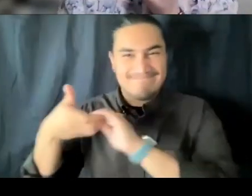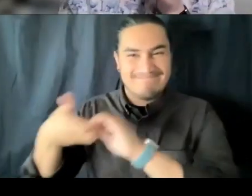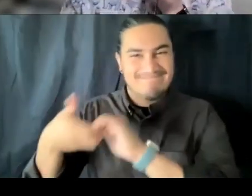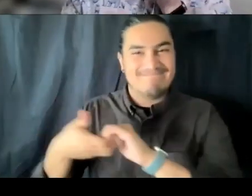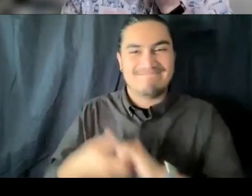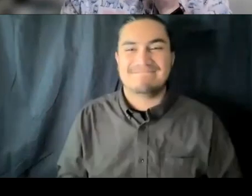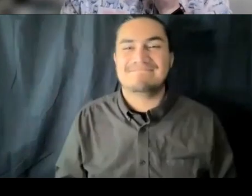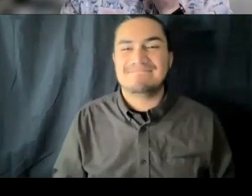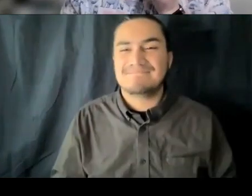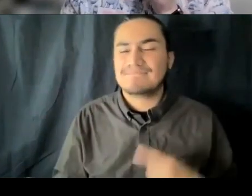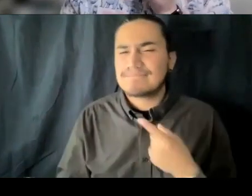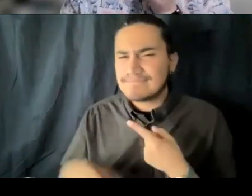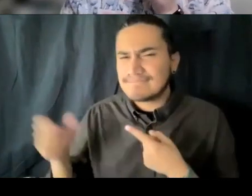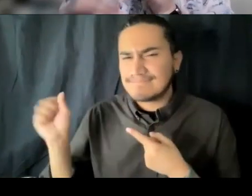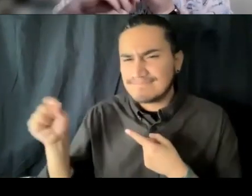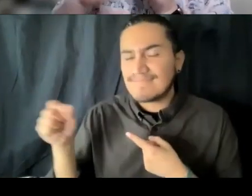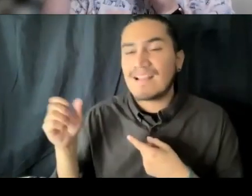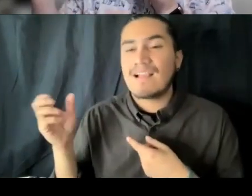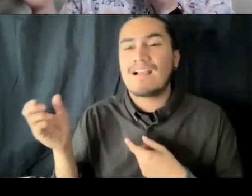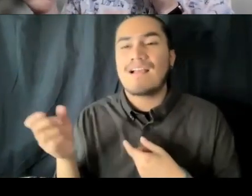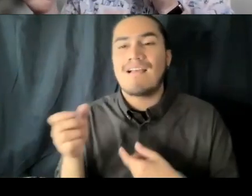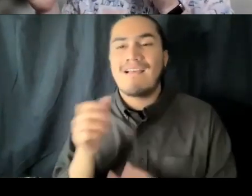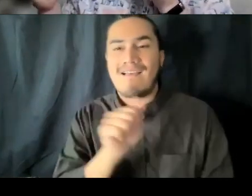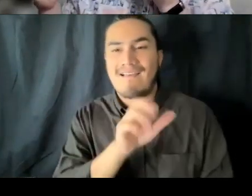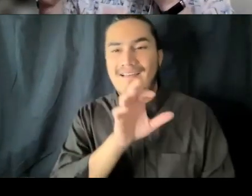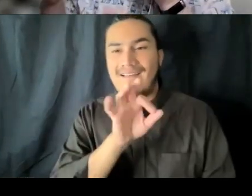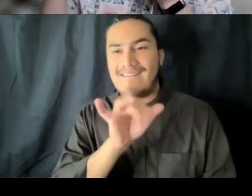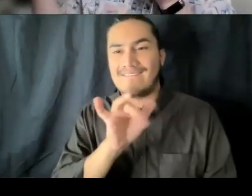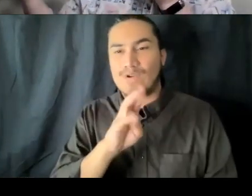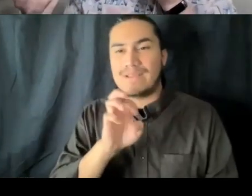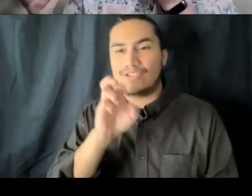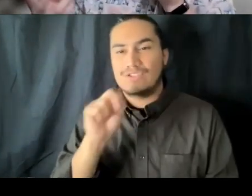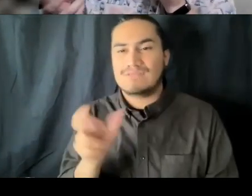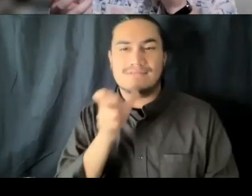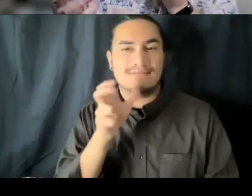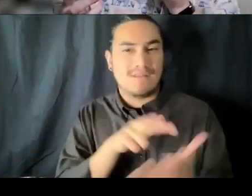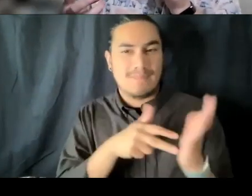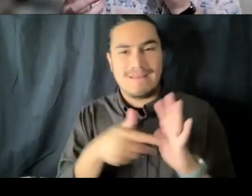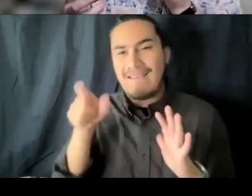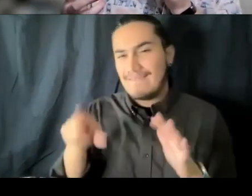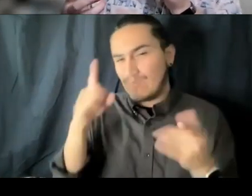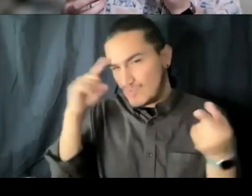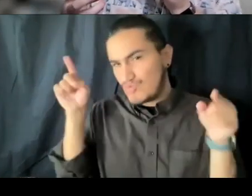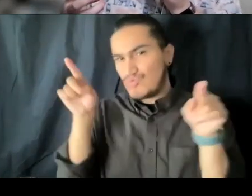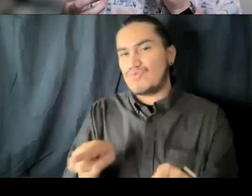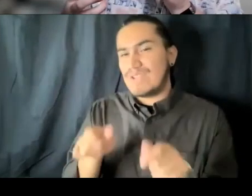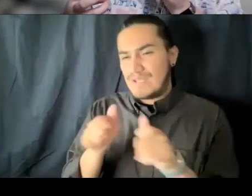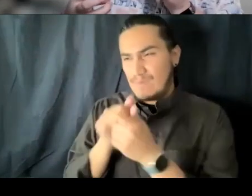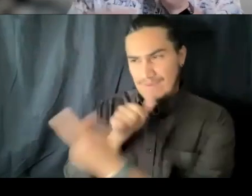Yeah, so I said affirmation doesn't mean you have to agree with what somebody says.